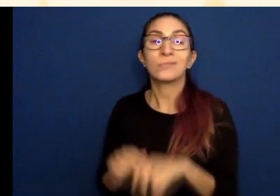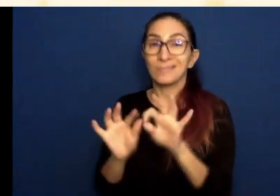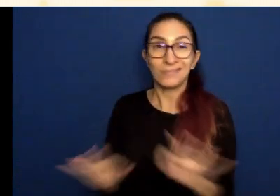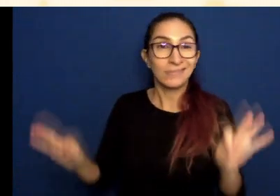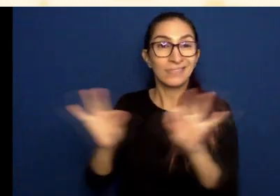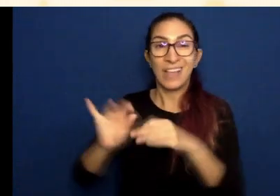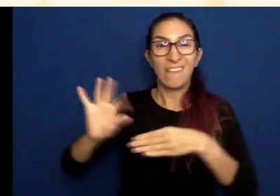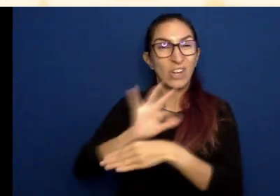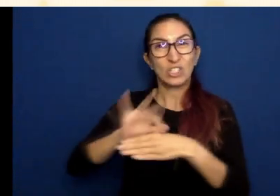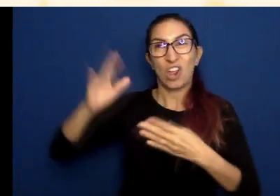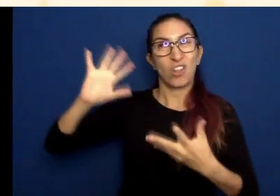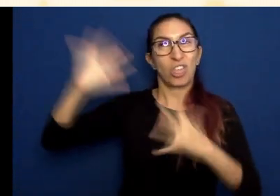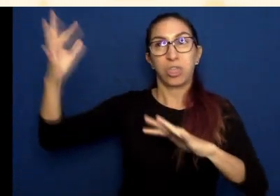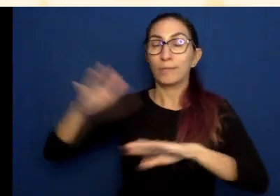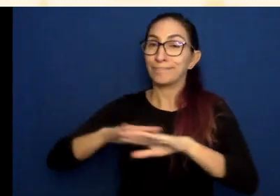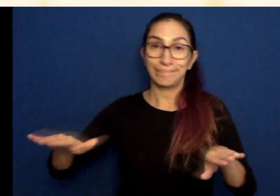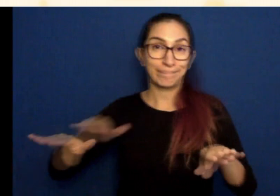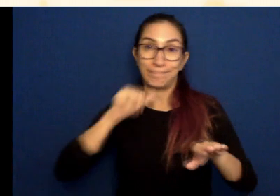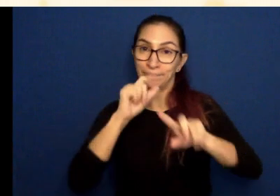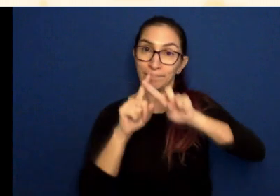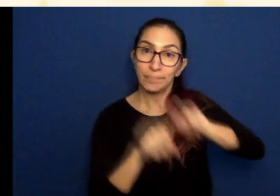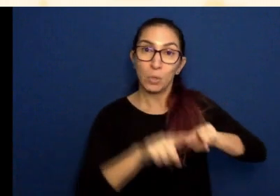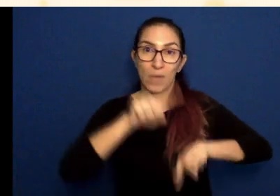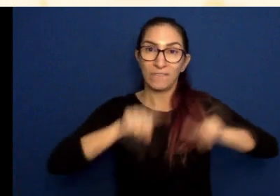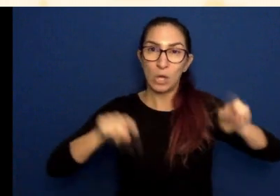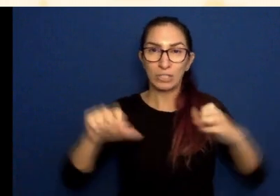to a mobile view of the site on their desktop as opposed to just making everything larger.